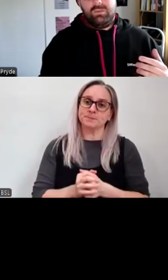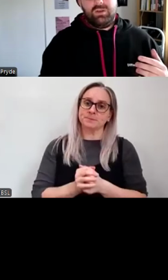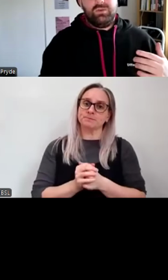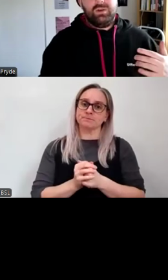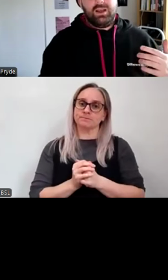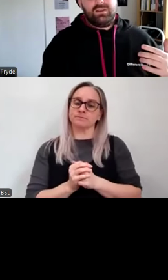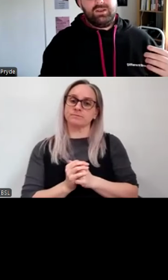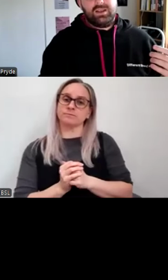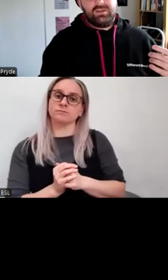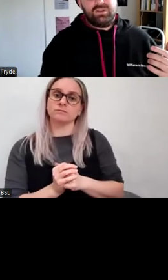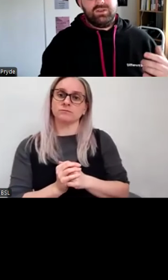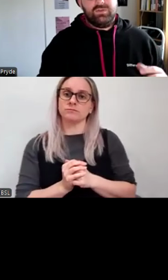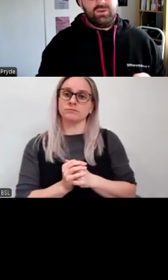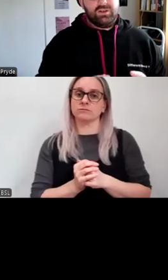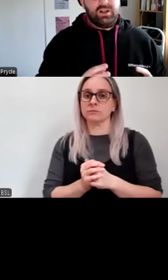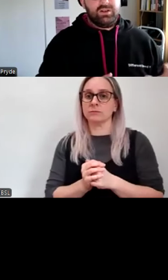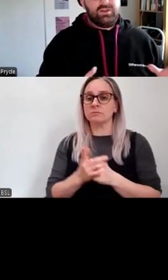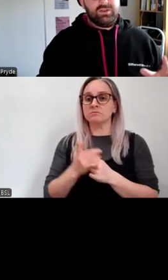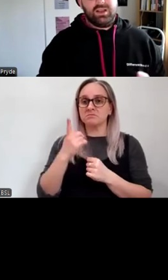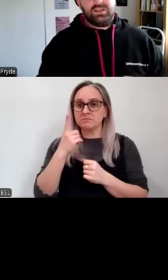When we go and look at a solution for color contrast,